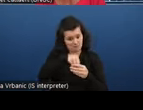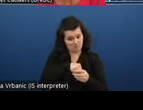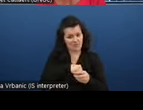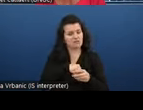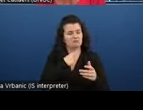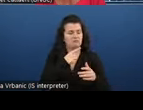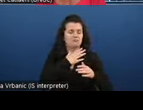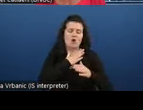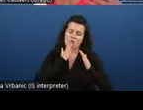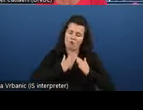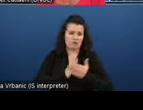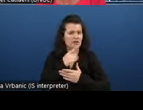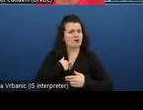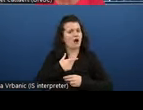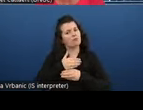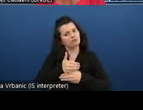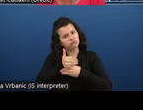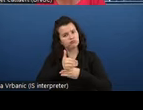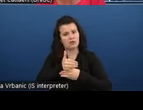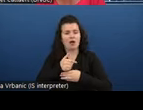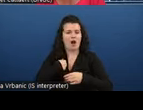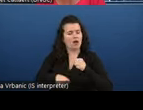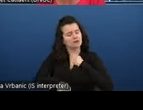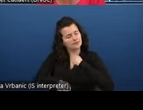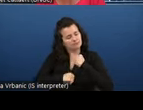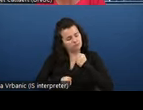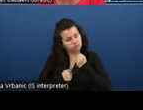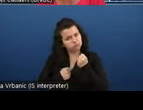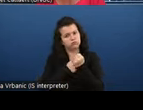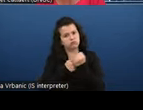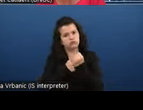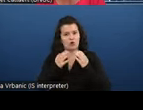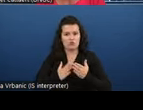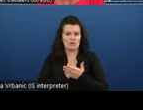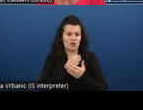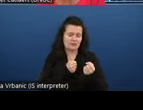it also will take action to support, human rights, that's very important aspect so we